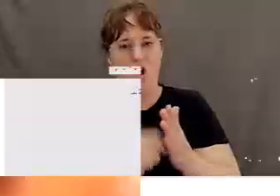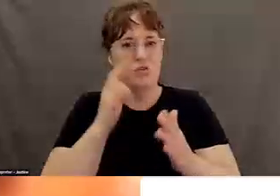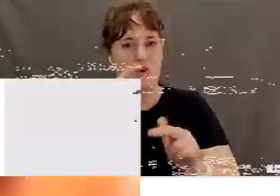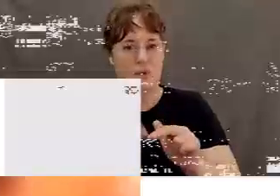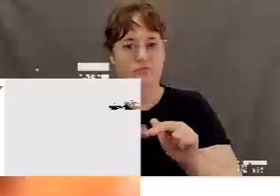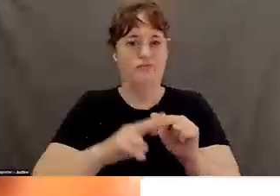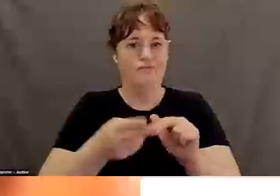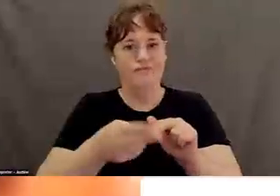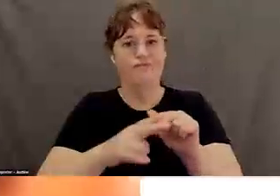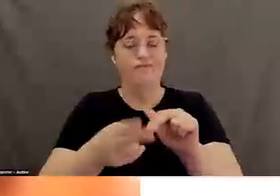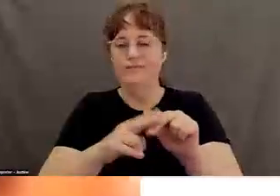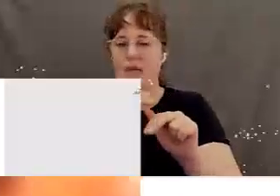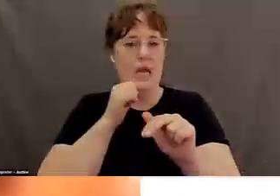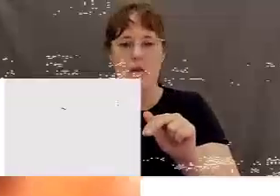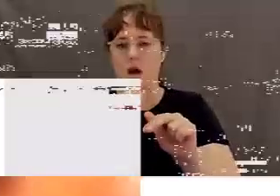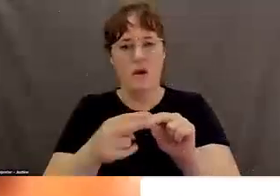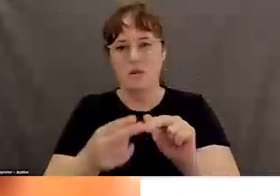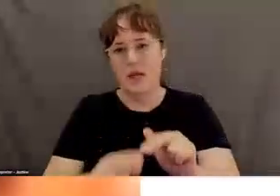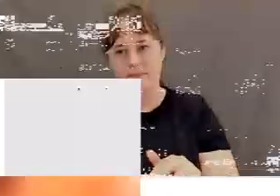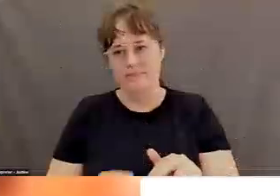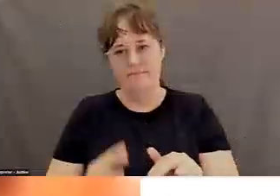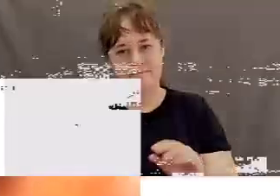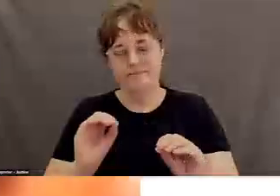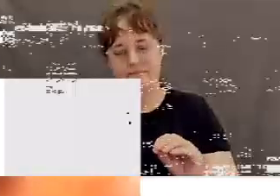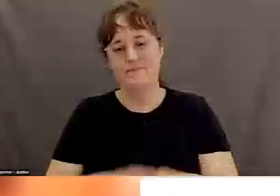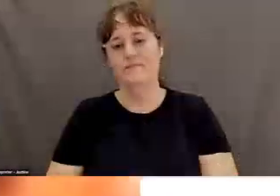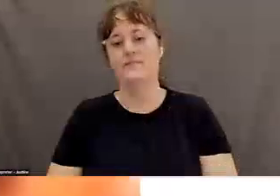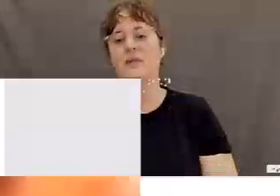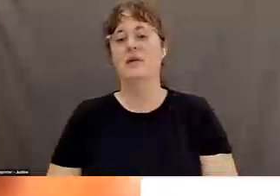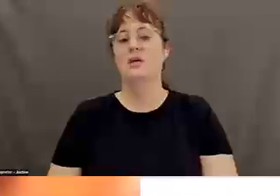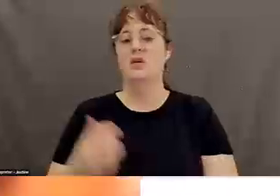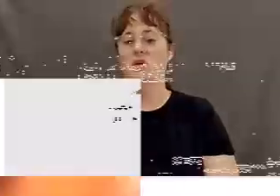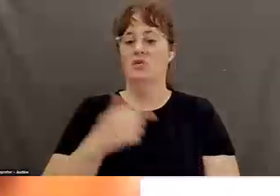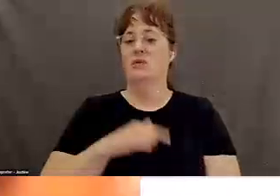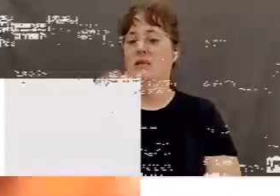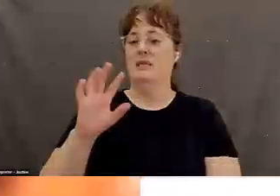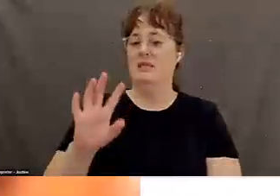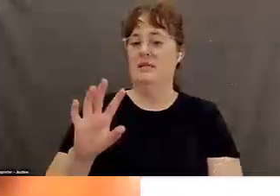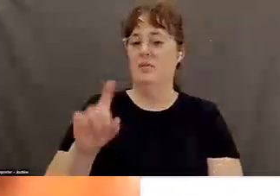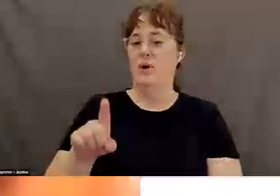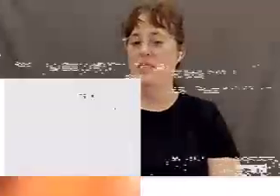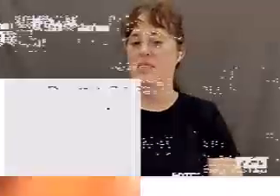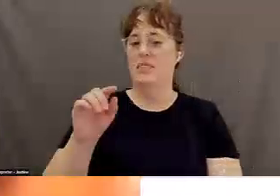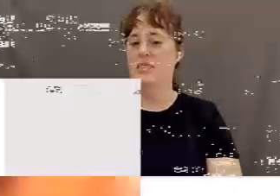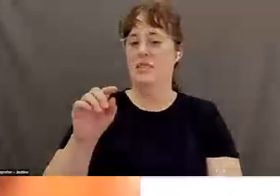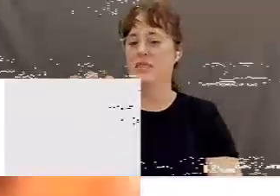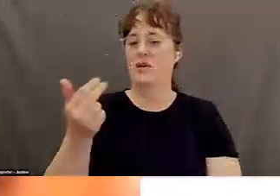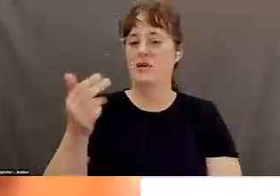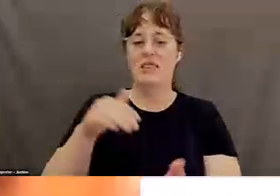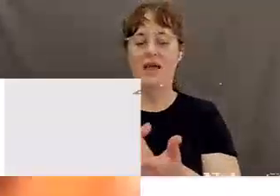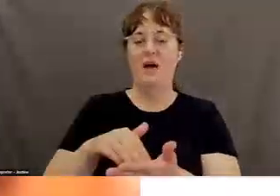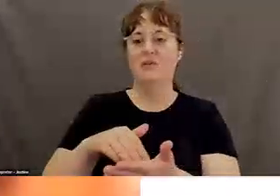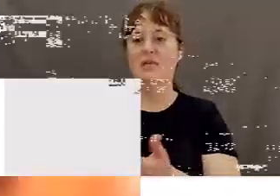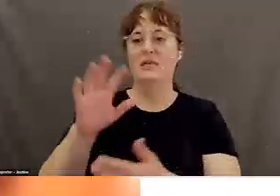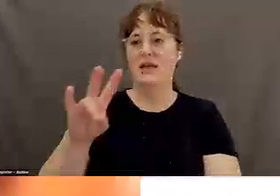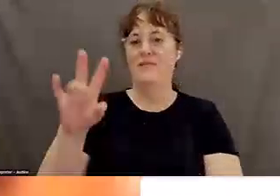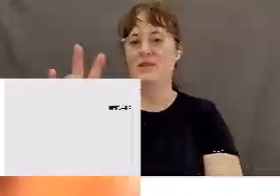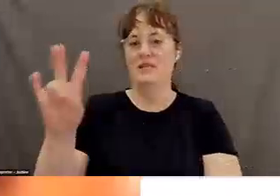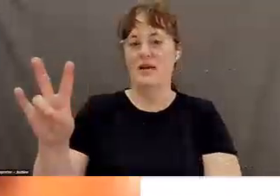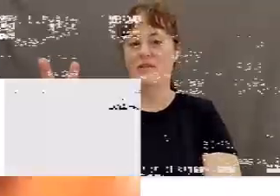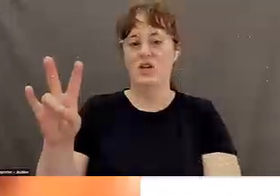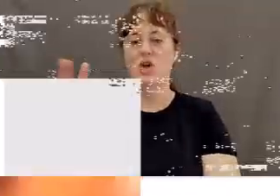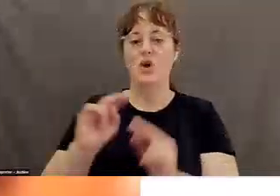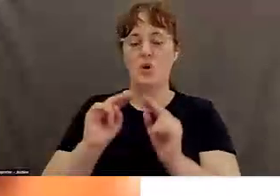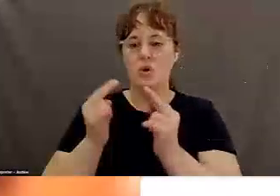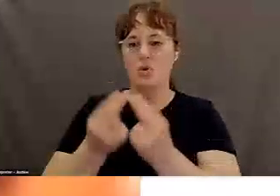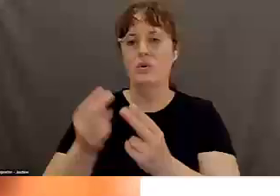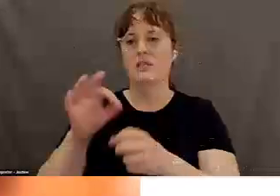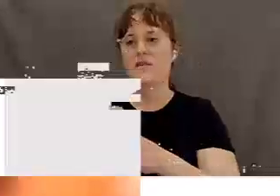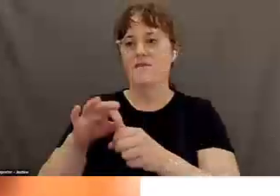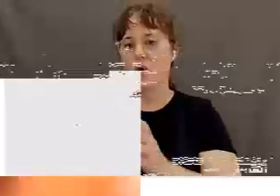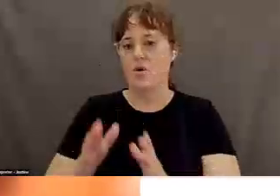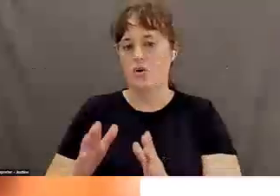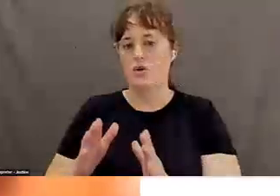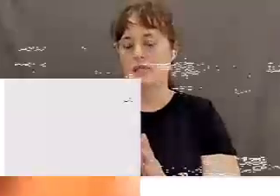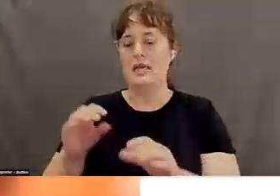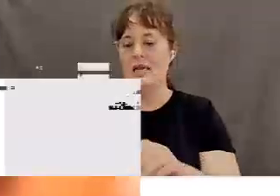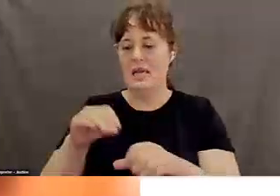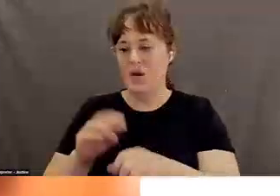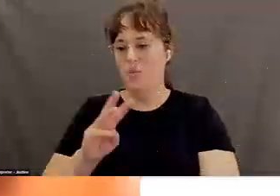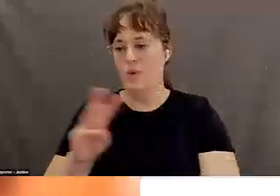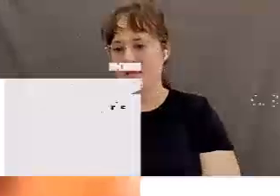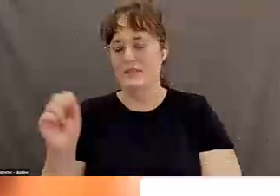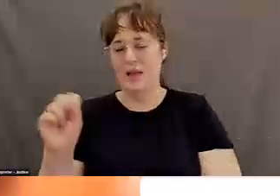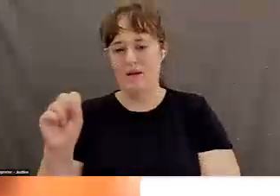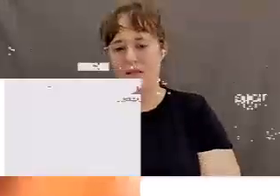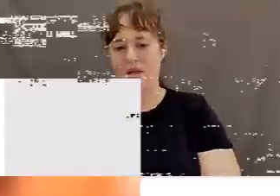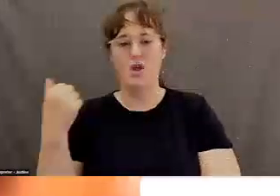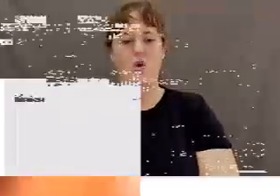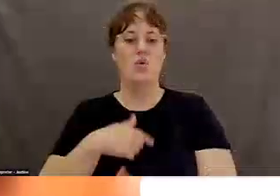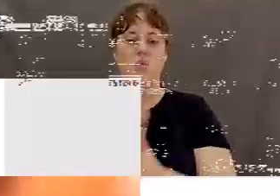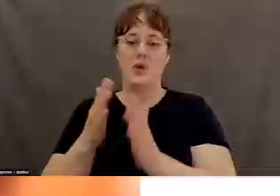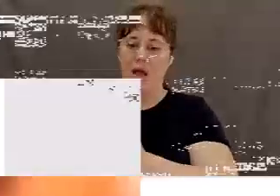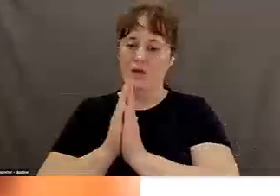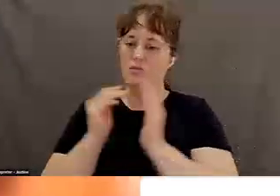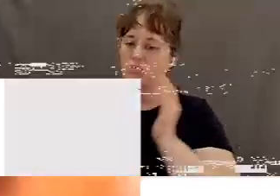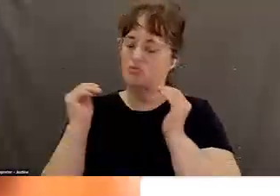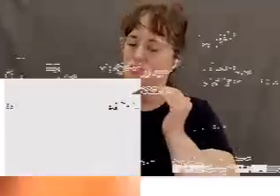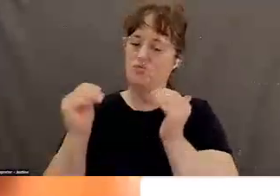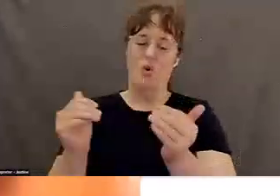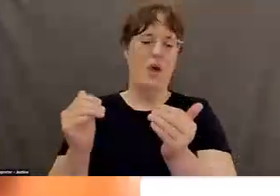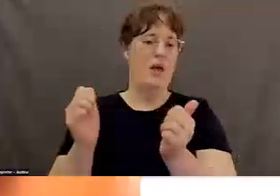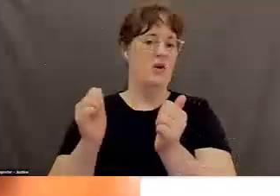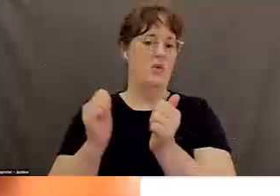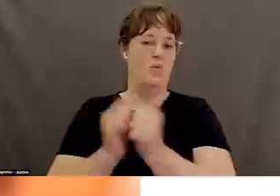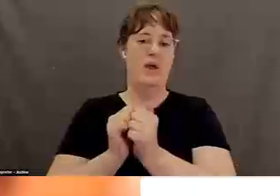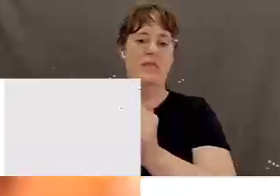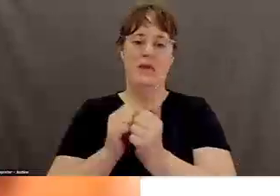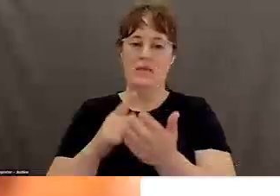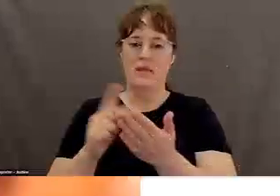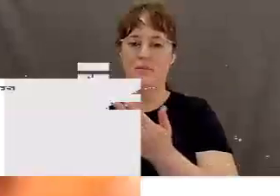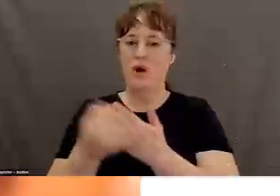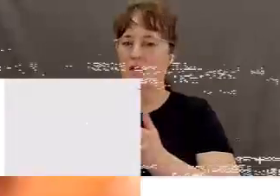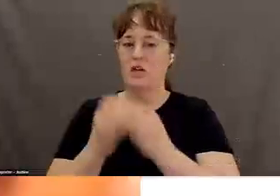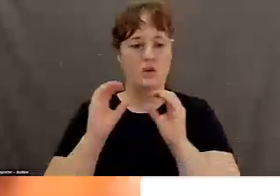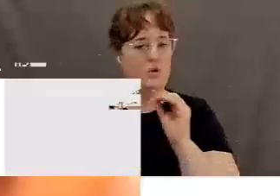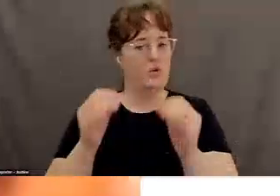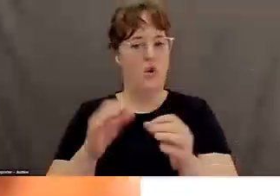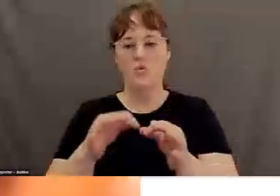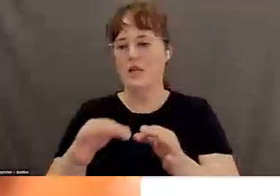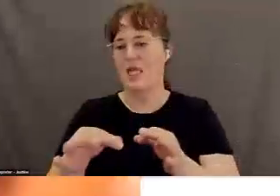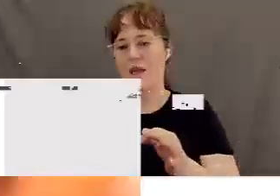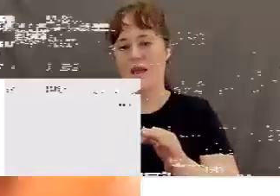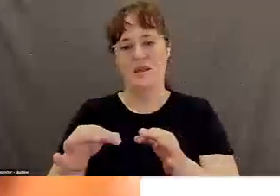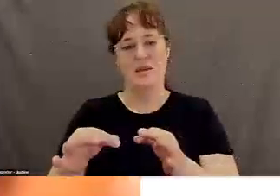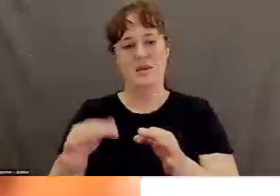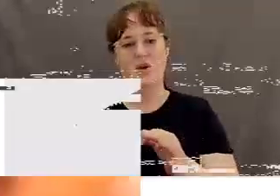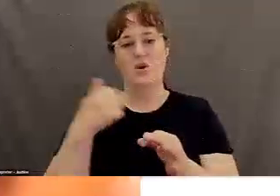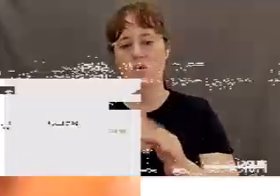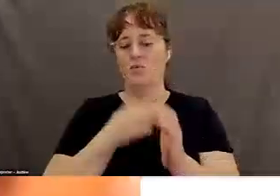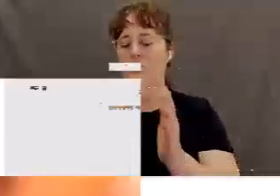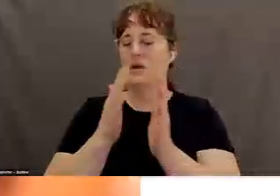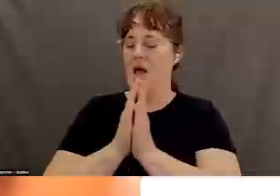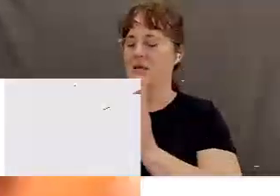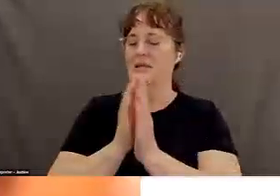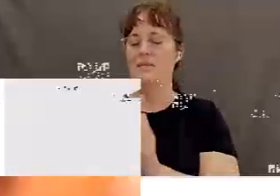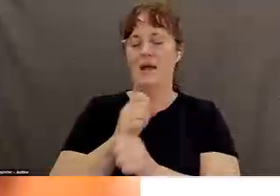Boardroom: So on behalf of the 13,077 unionized voters who reside in West Seattle, we urge you to move forward with the West Seattle Project without delay. We are counting on you, our leaders, to hold a long-term vision for our region to make this the best place to live, work, and play.